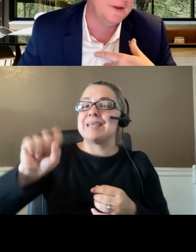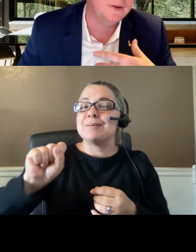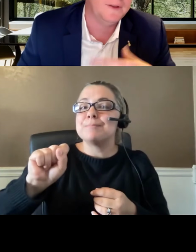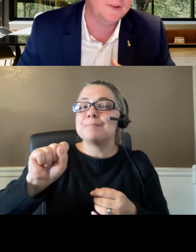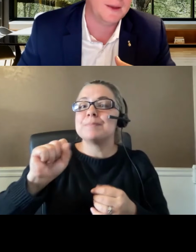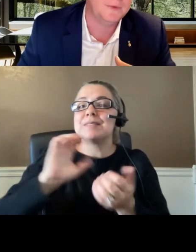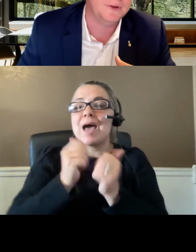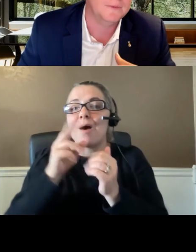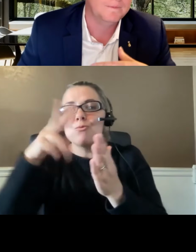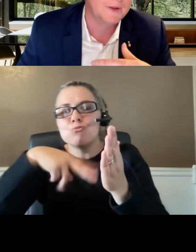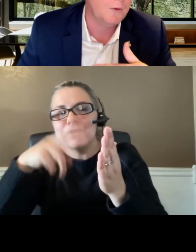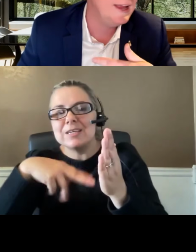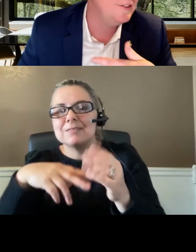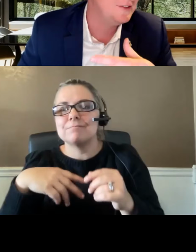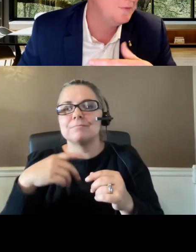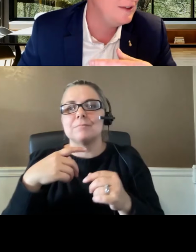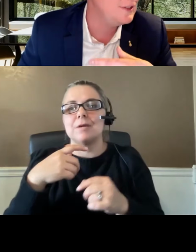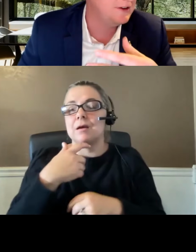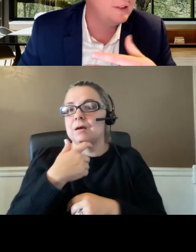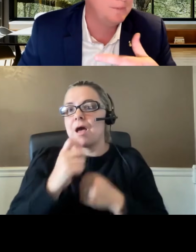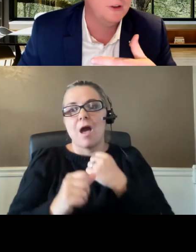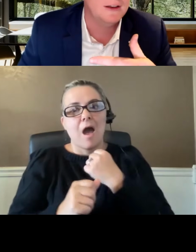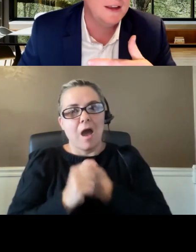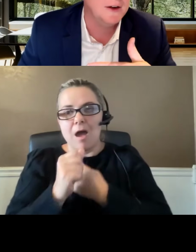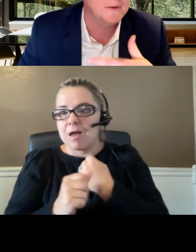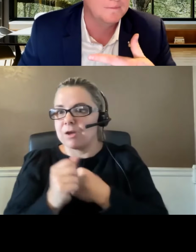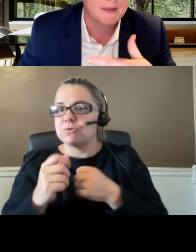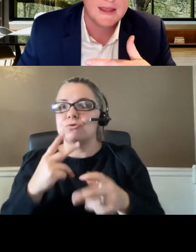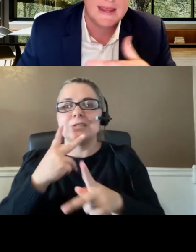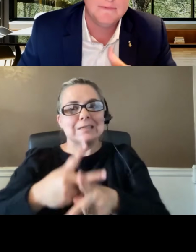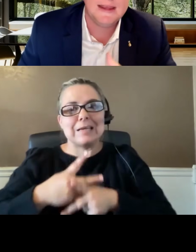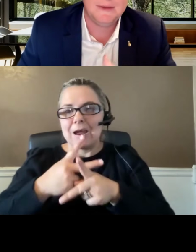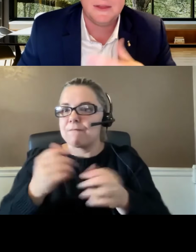as I mentioned, for these exceptions. Why is this, why is there an exception here? It may be